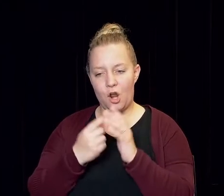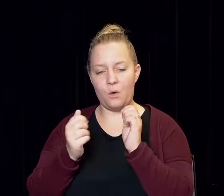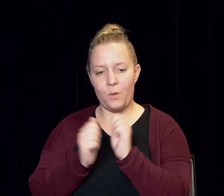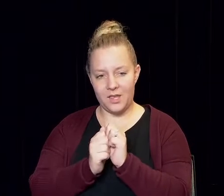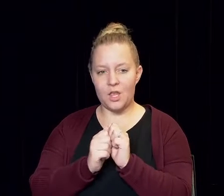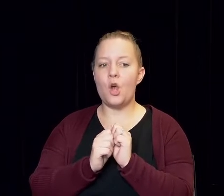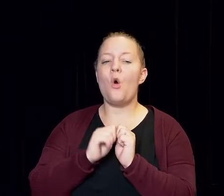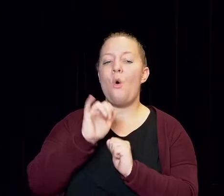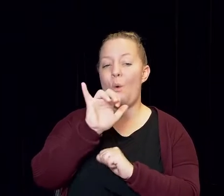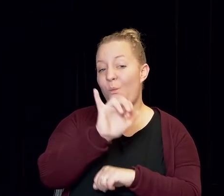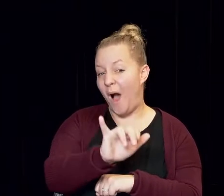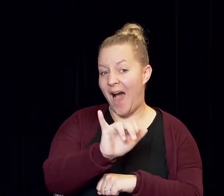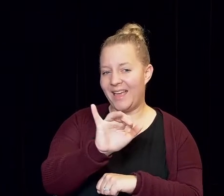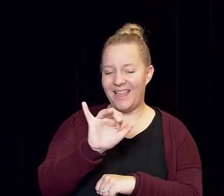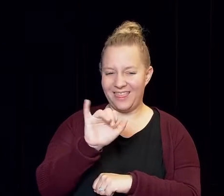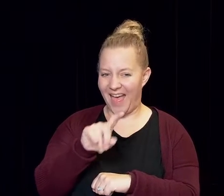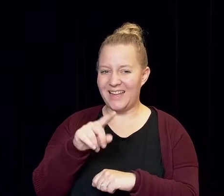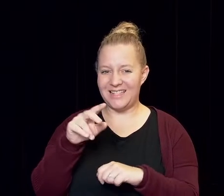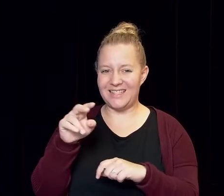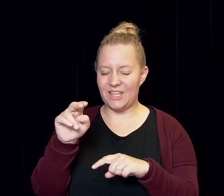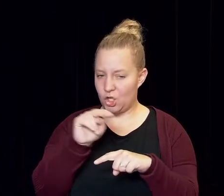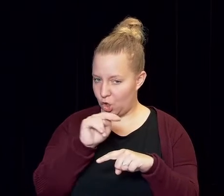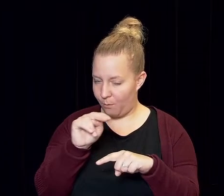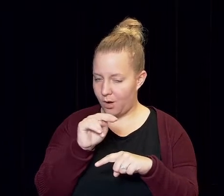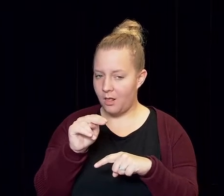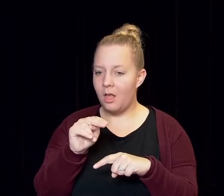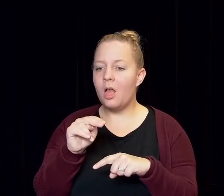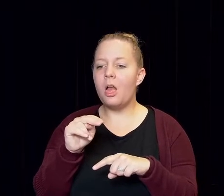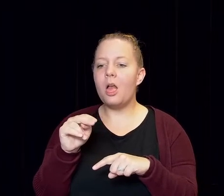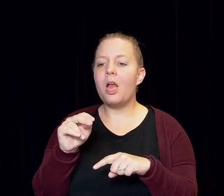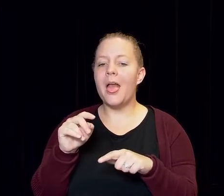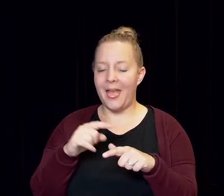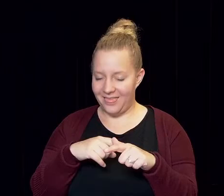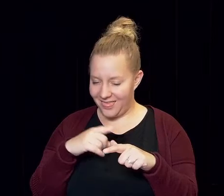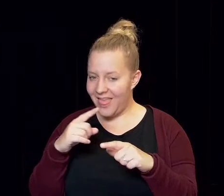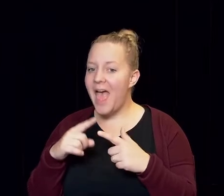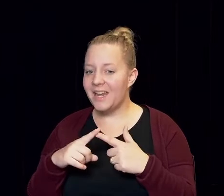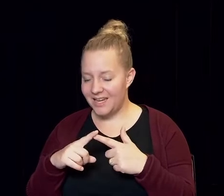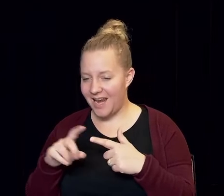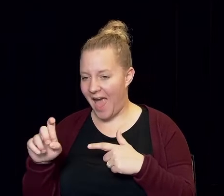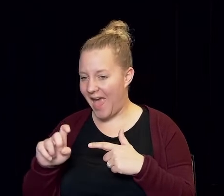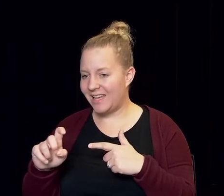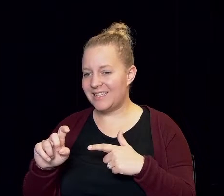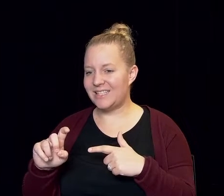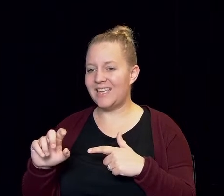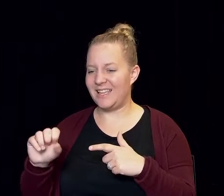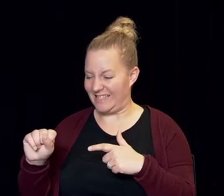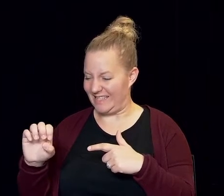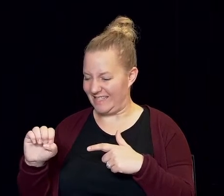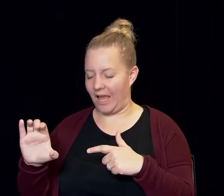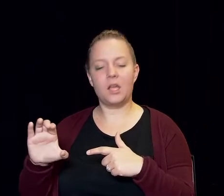because that's your numerator. And then, we're going to go down to our x which is seconds.